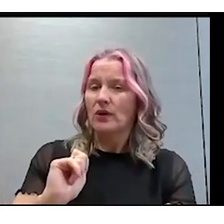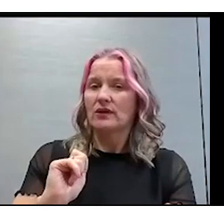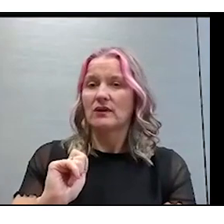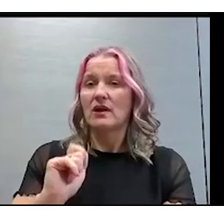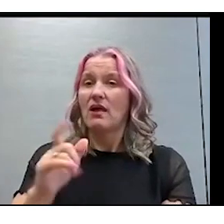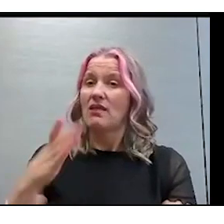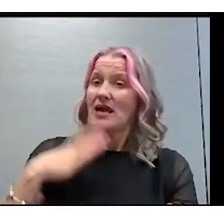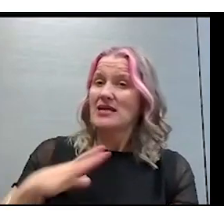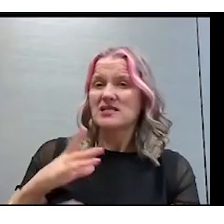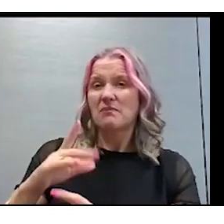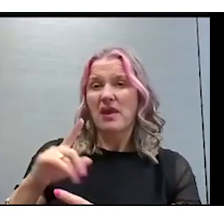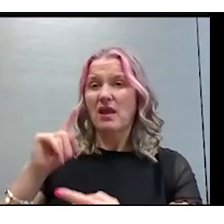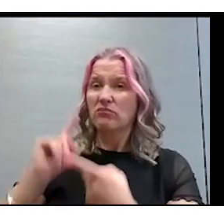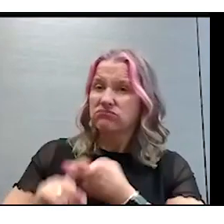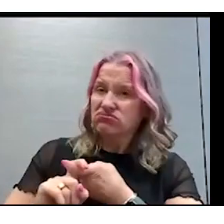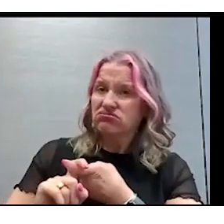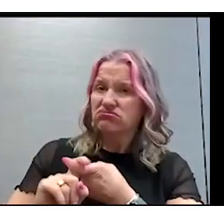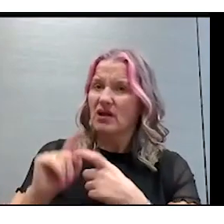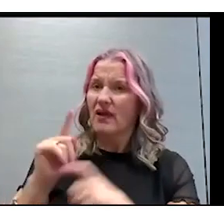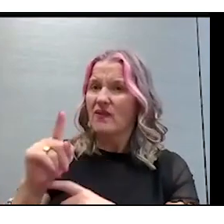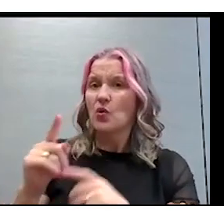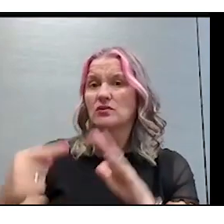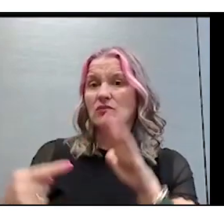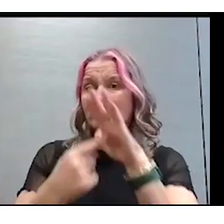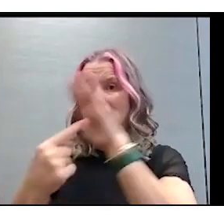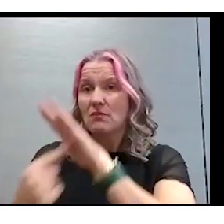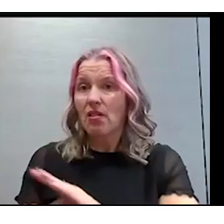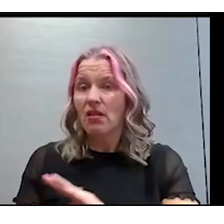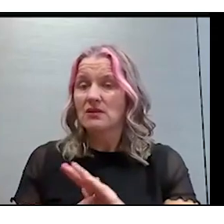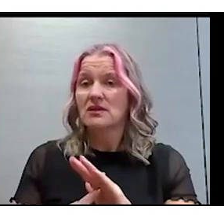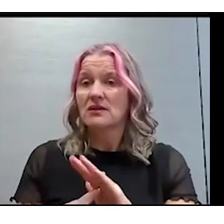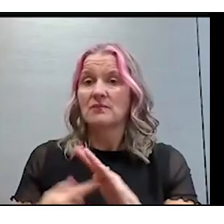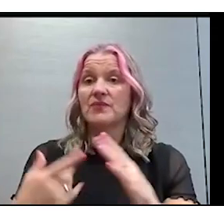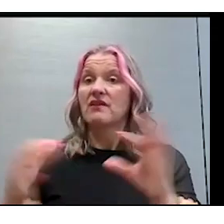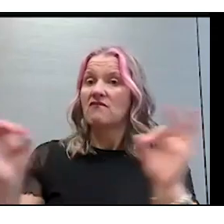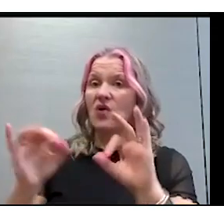to be grounded in these principles. If we don't have a foundation,